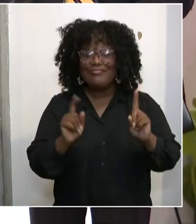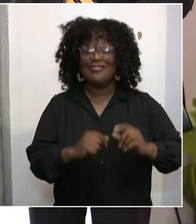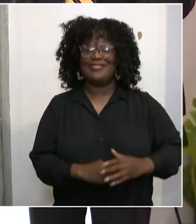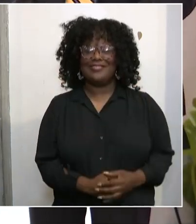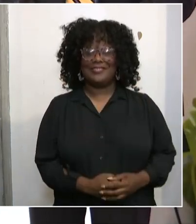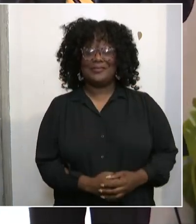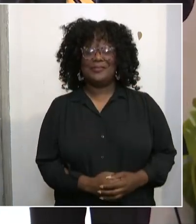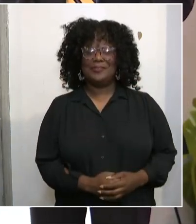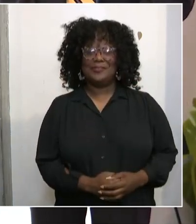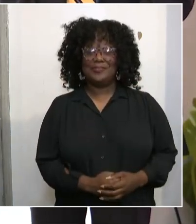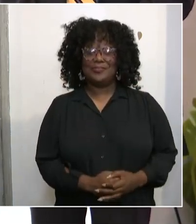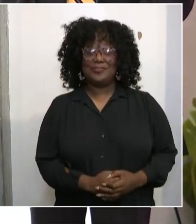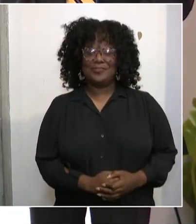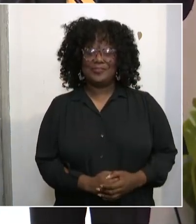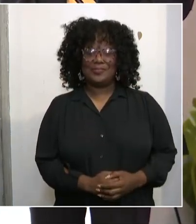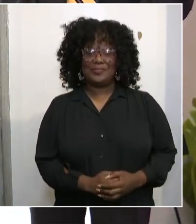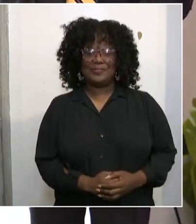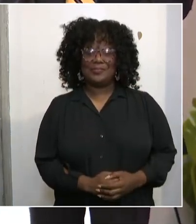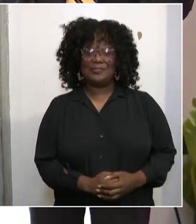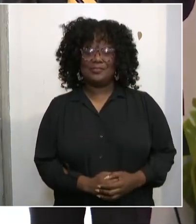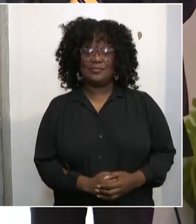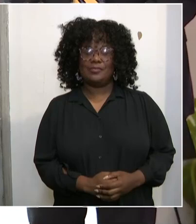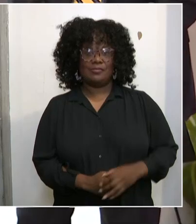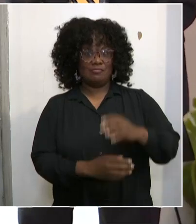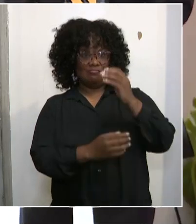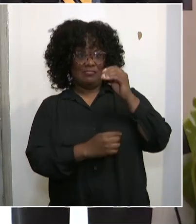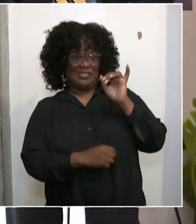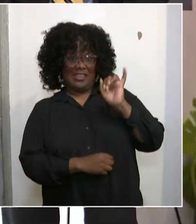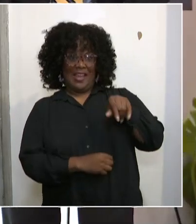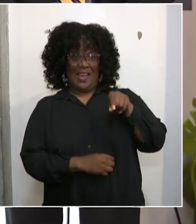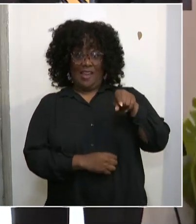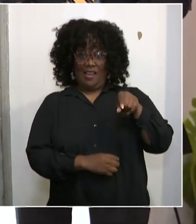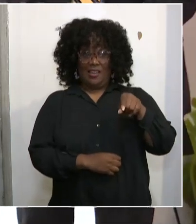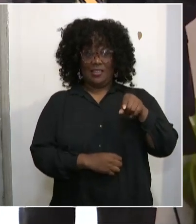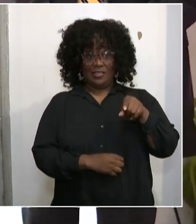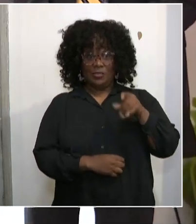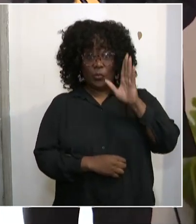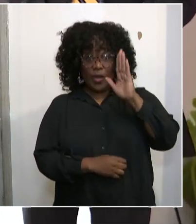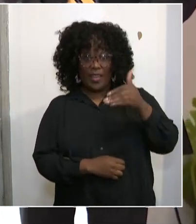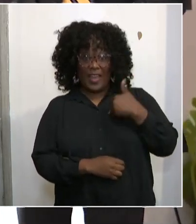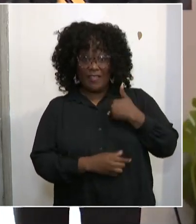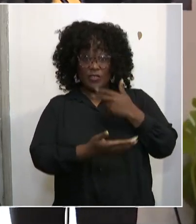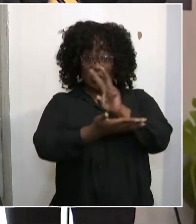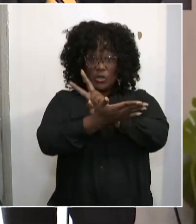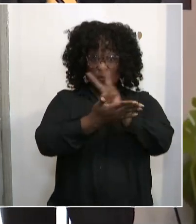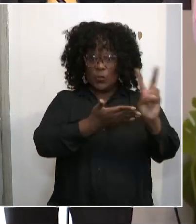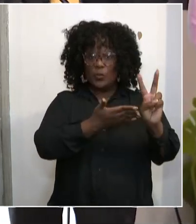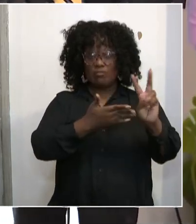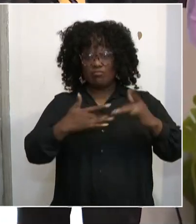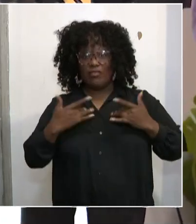Which means we'll have a 2 weeks total activations, uh, and that's what we love to hear. Uh,